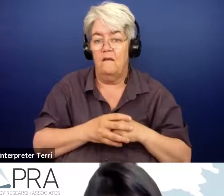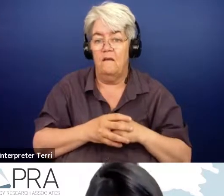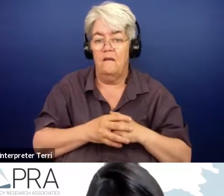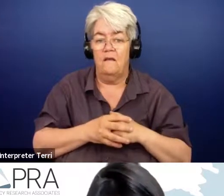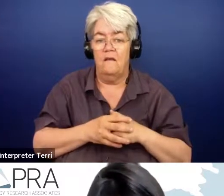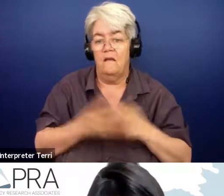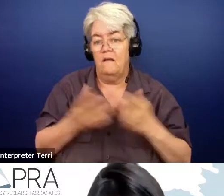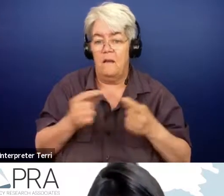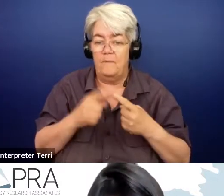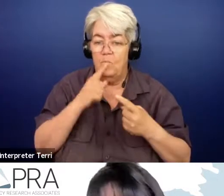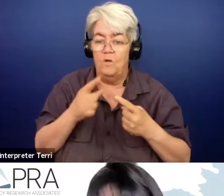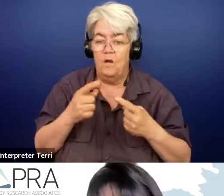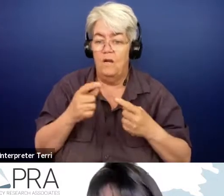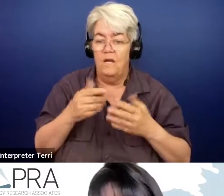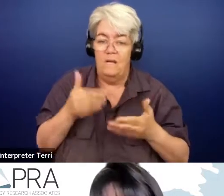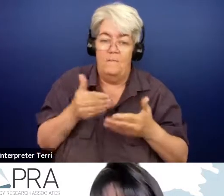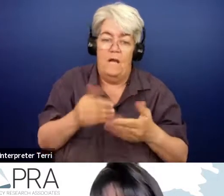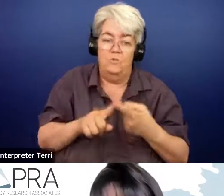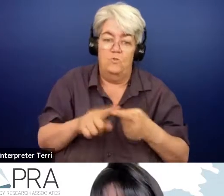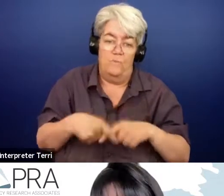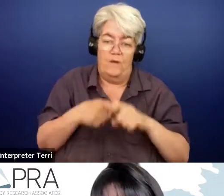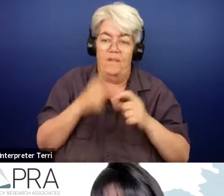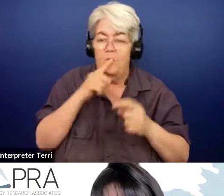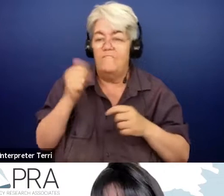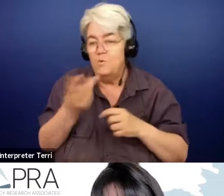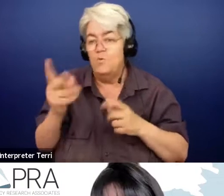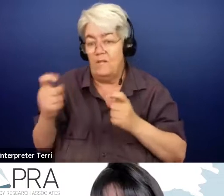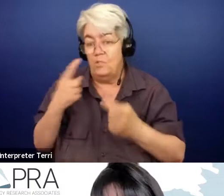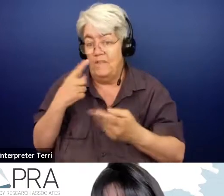of questions that came in that are getting